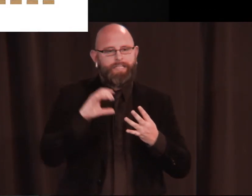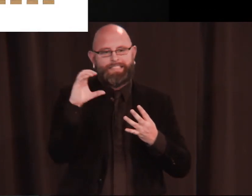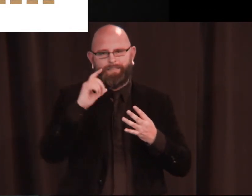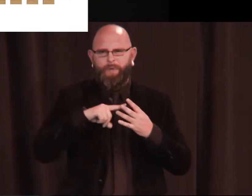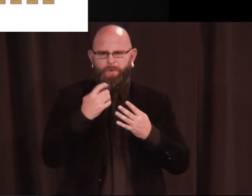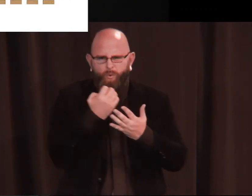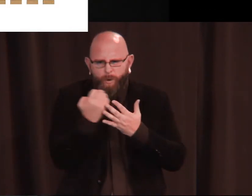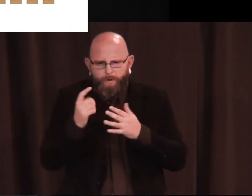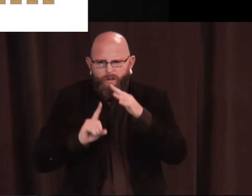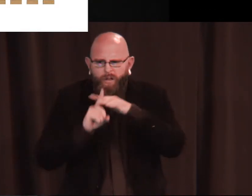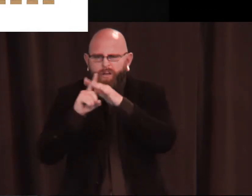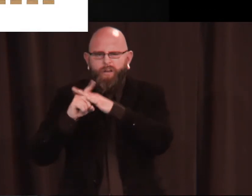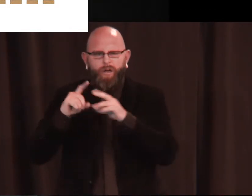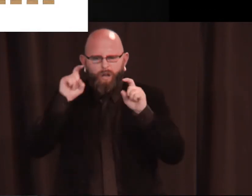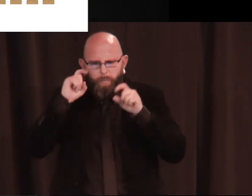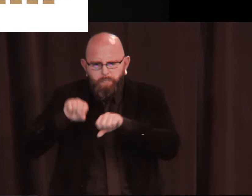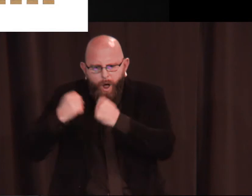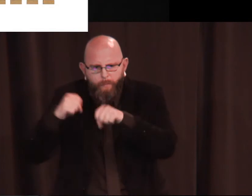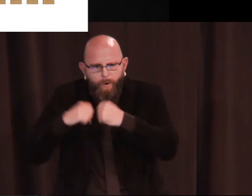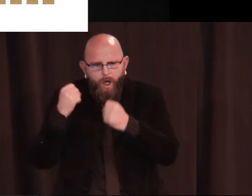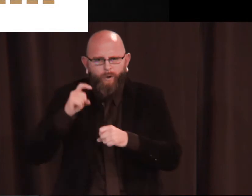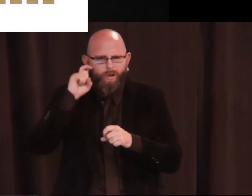Or is it the child's state?